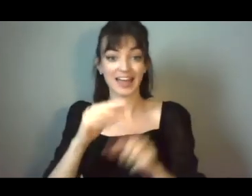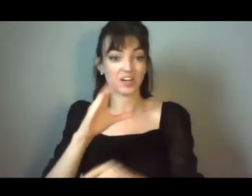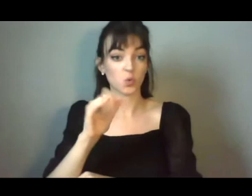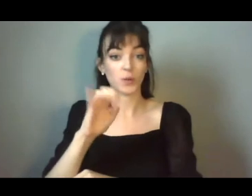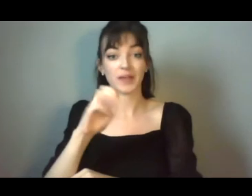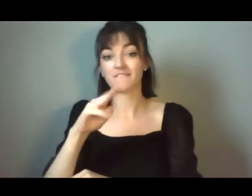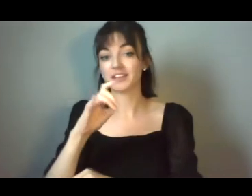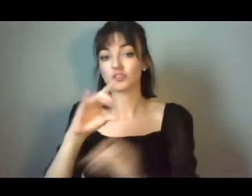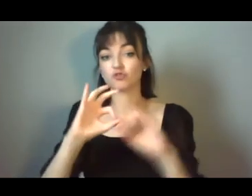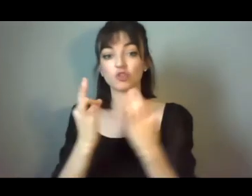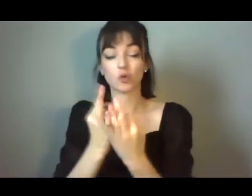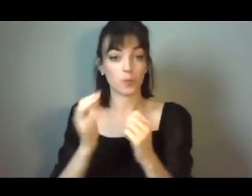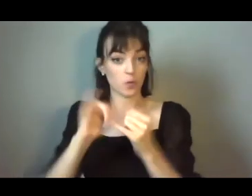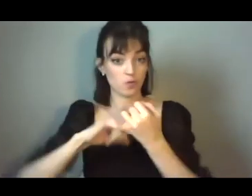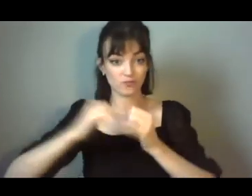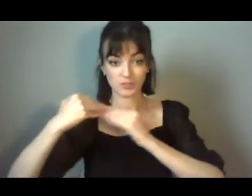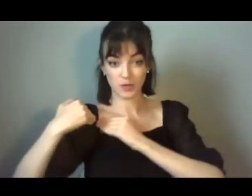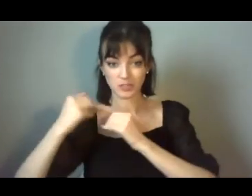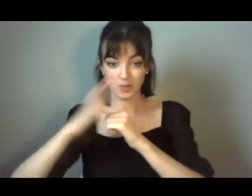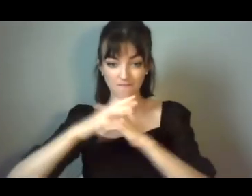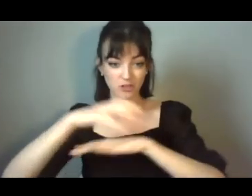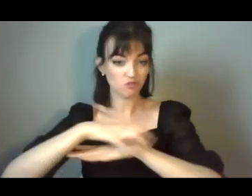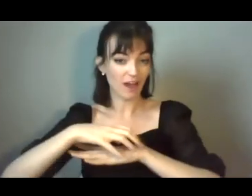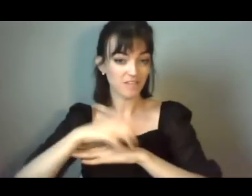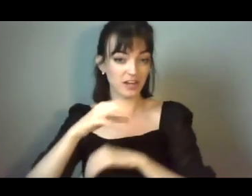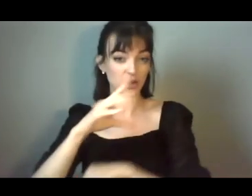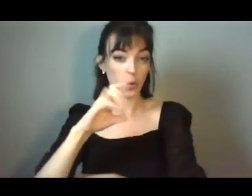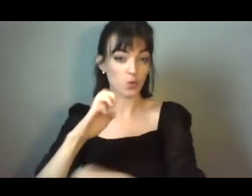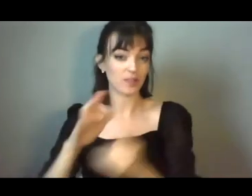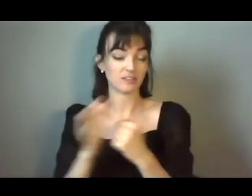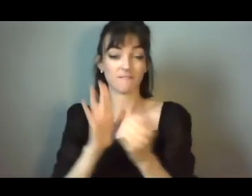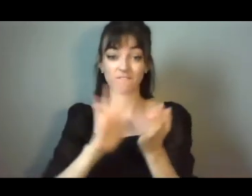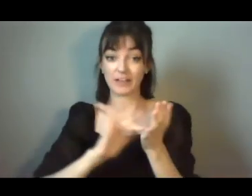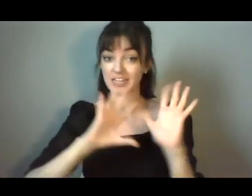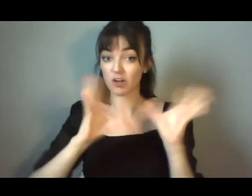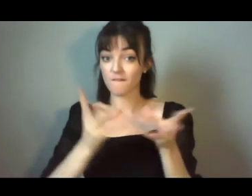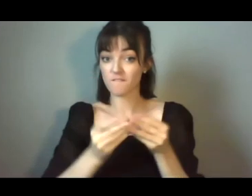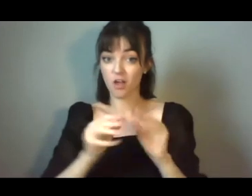the drafting of the codes. There were 15 in total and they've been with us for review for some time.